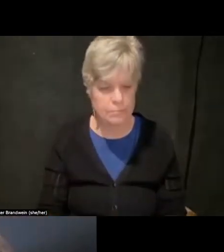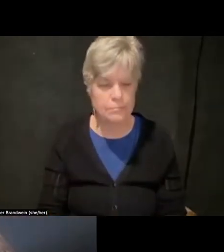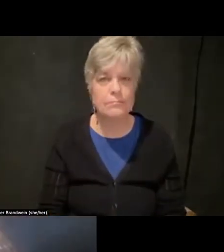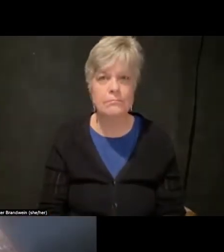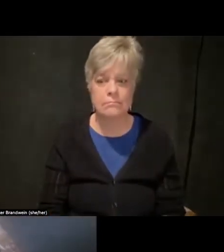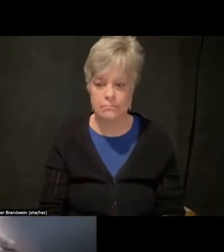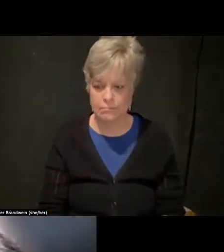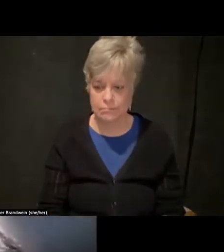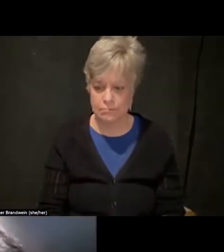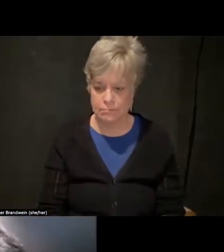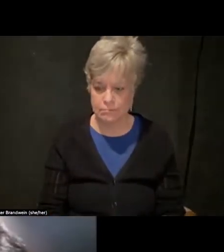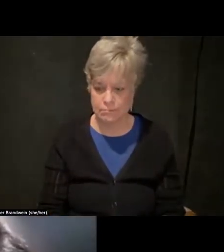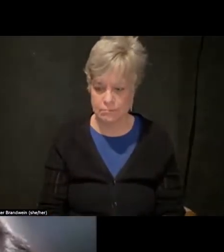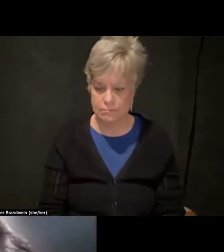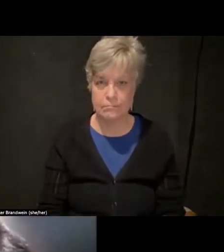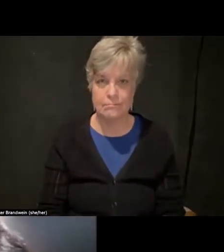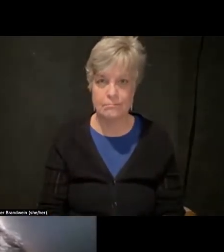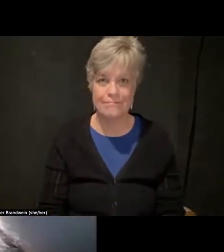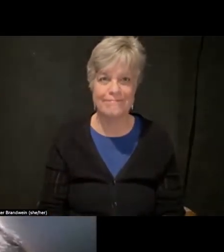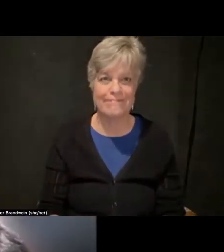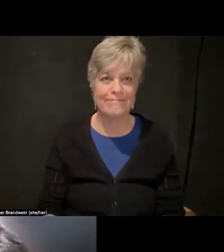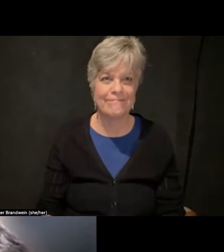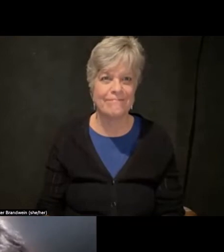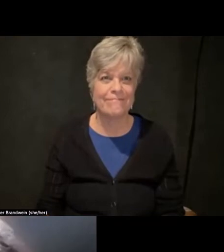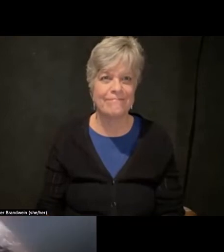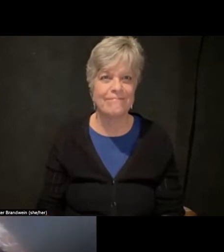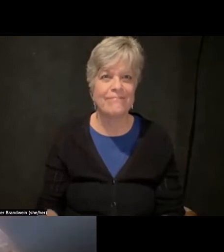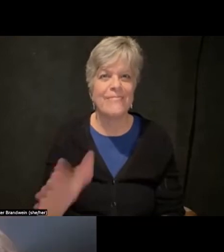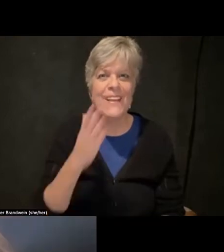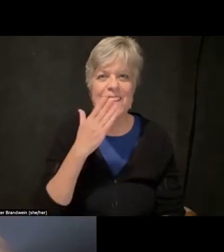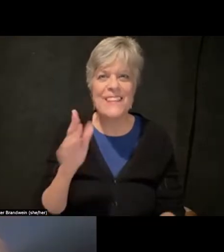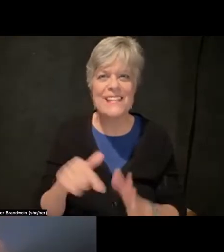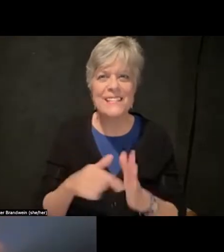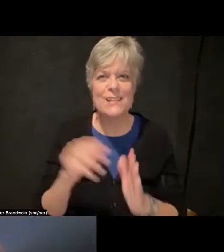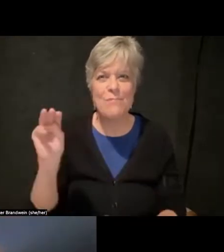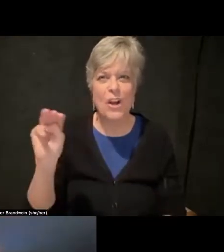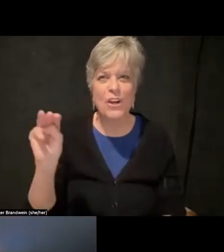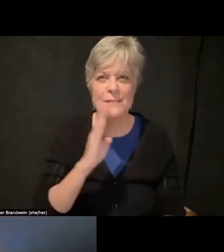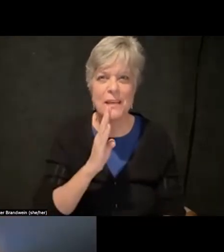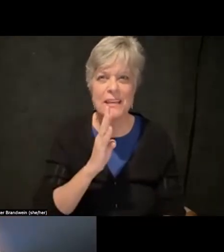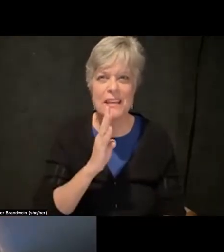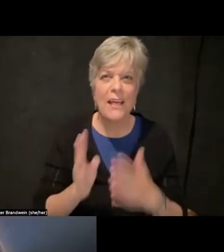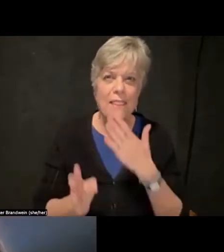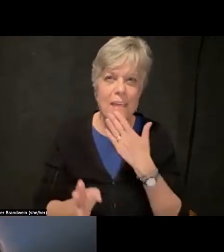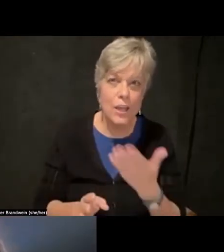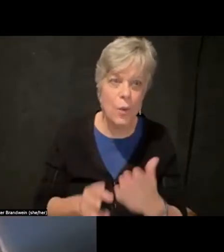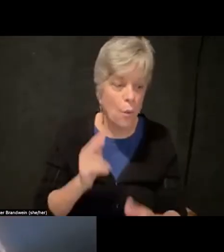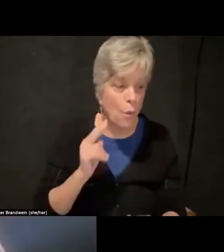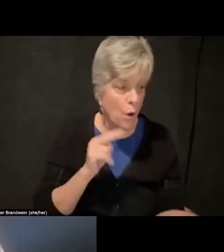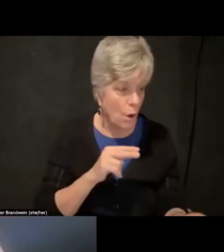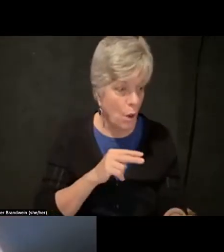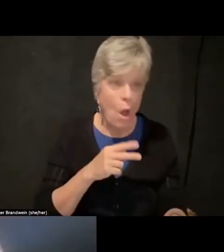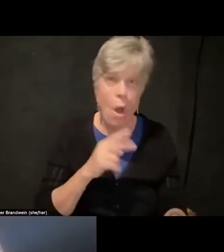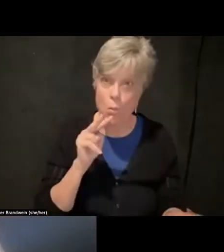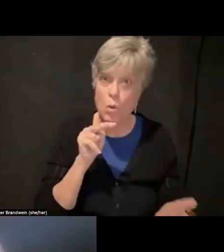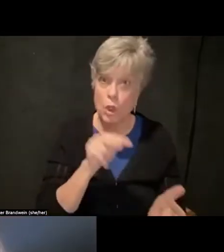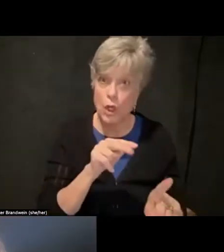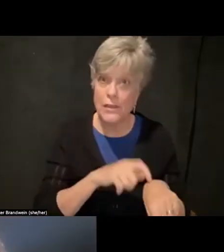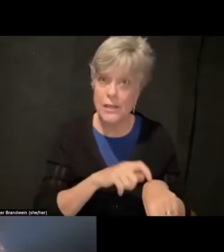[Margaret] Hey, this is Margaret speaking, thank you both. I'm looking at the time, we're still pretty good. We have a fair amount of time.